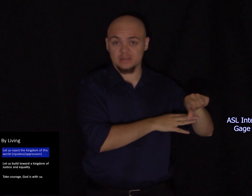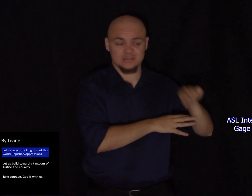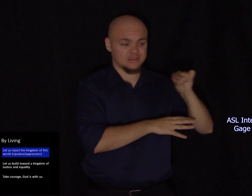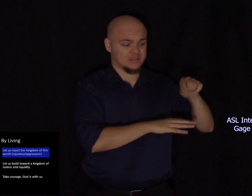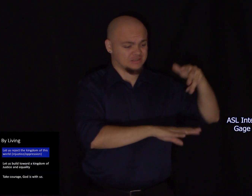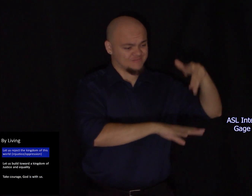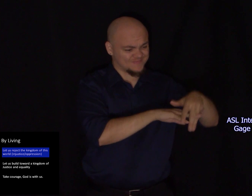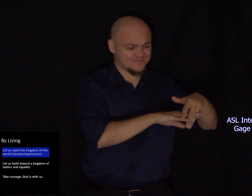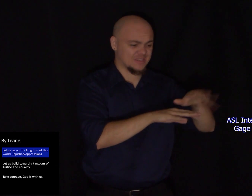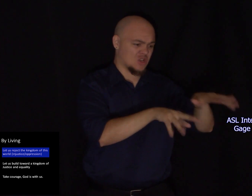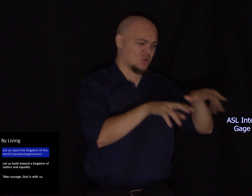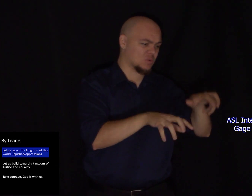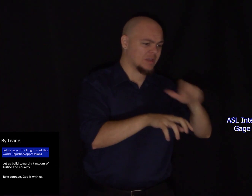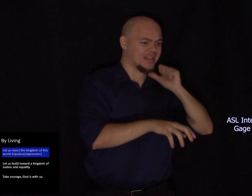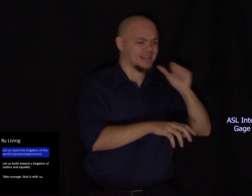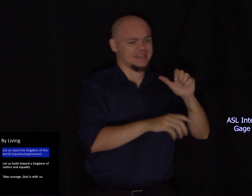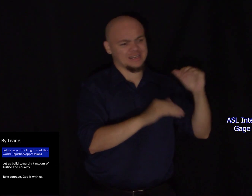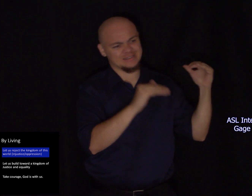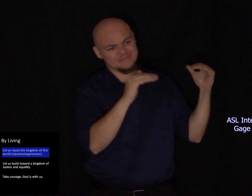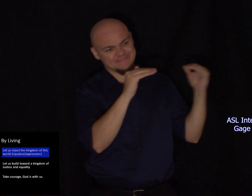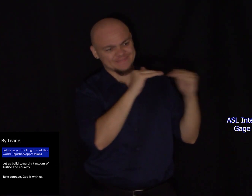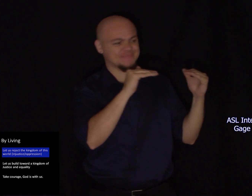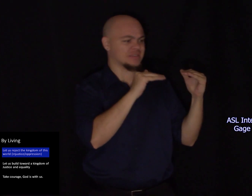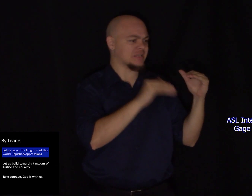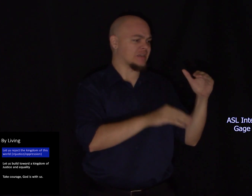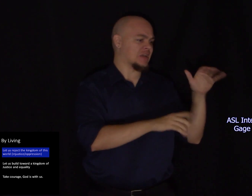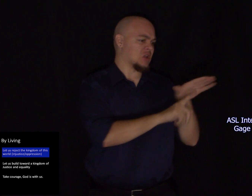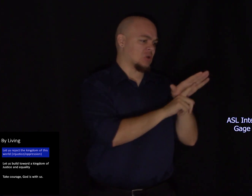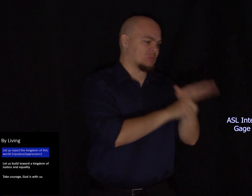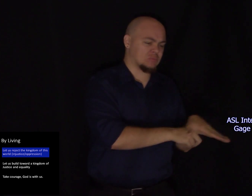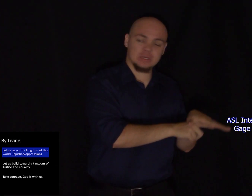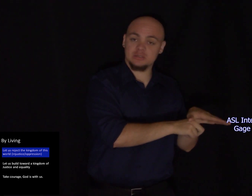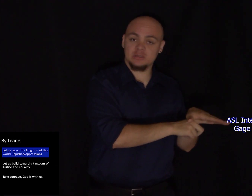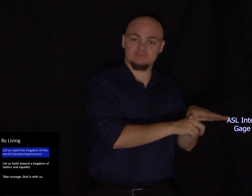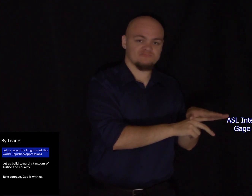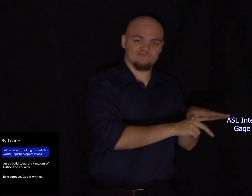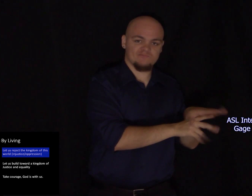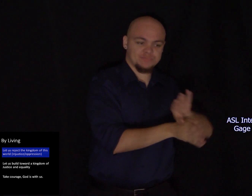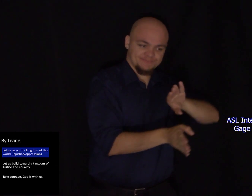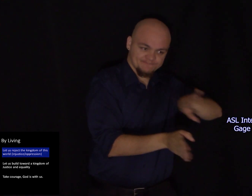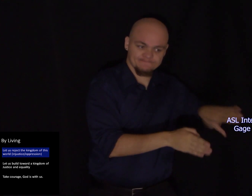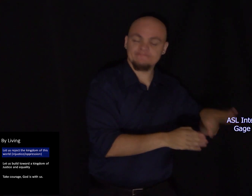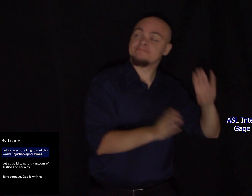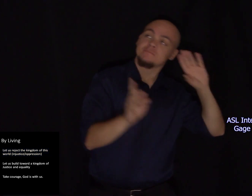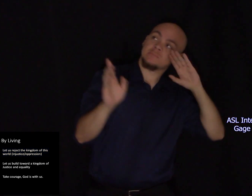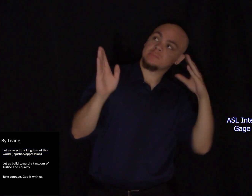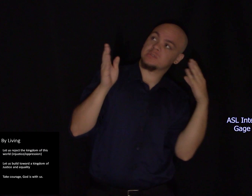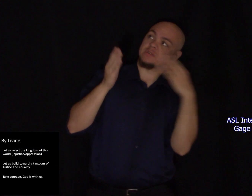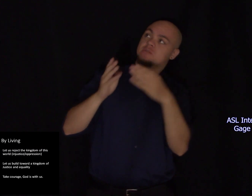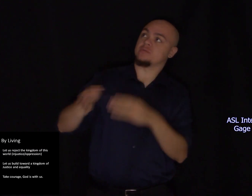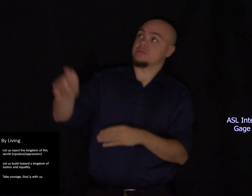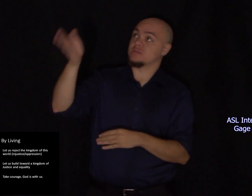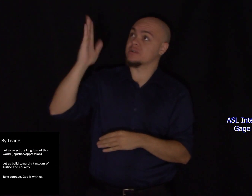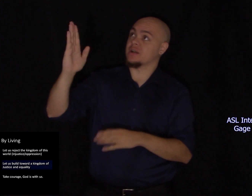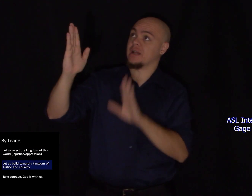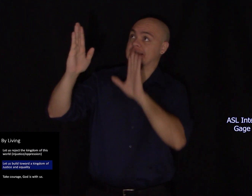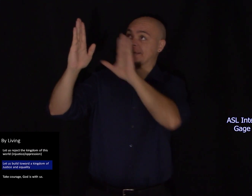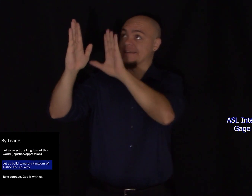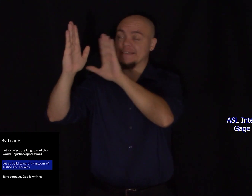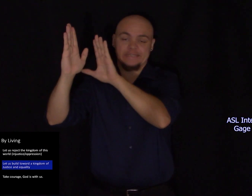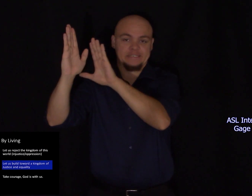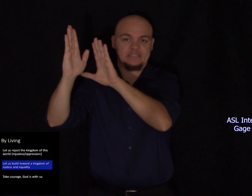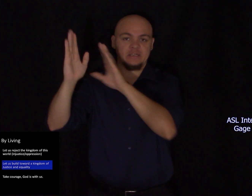world which is based upon greed and injustice and oppression and instead build on the kingdom of God